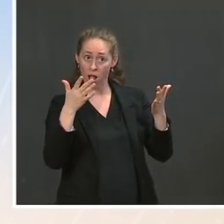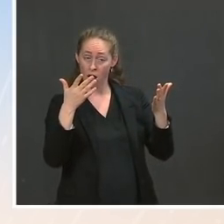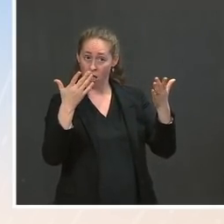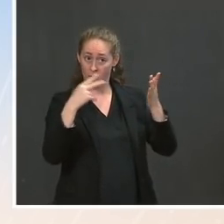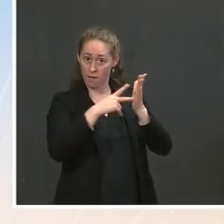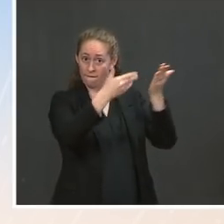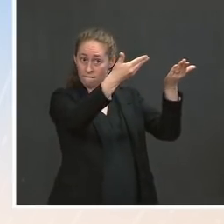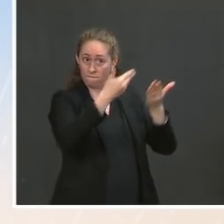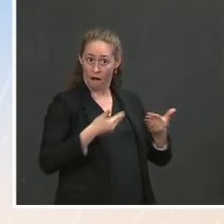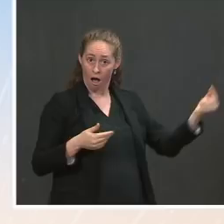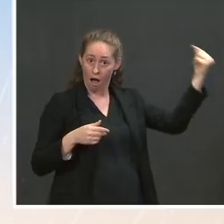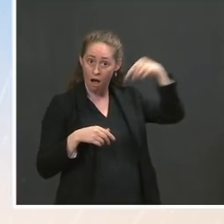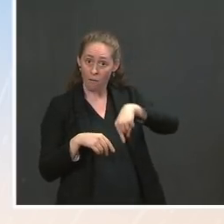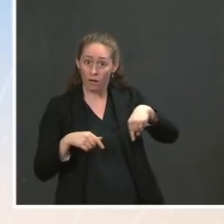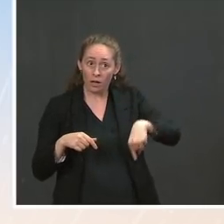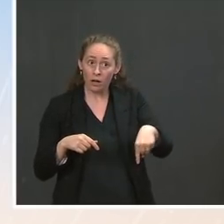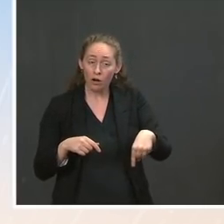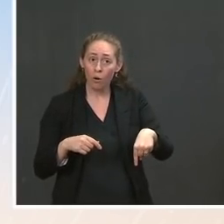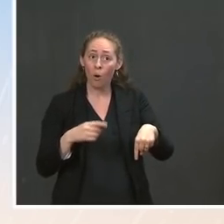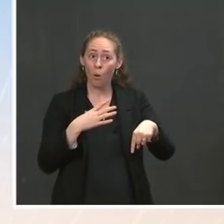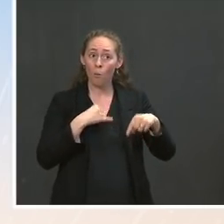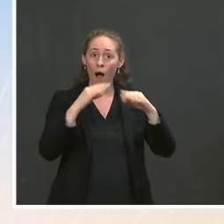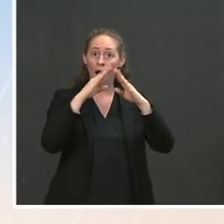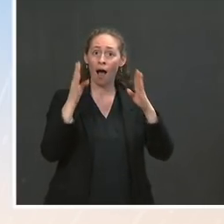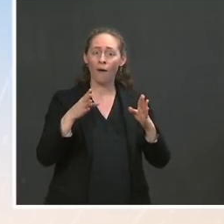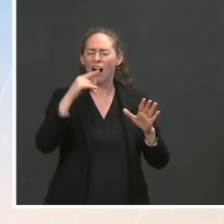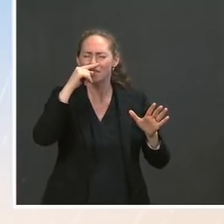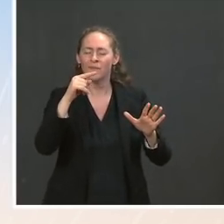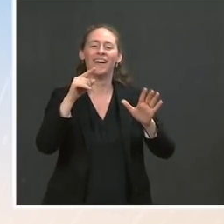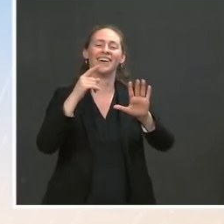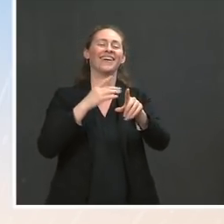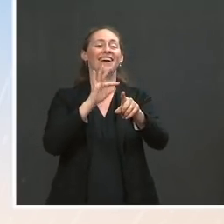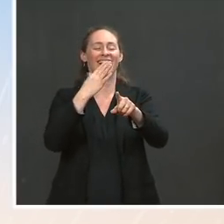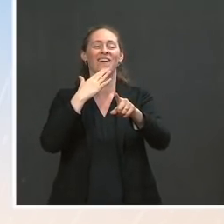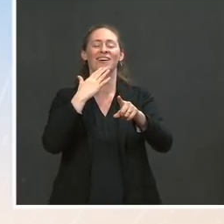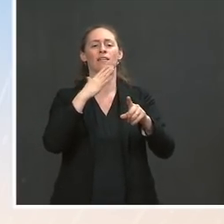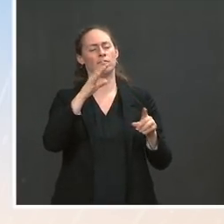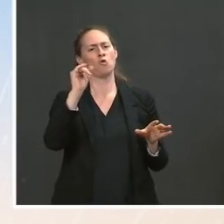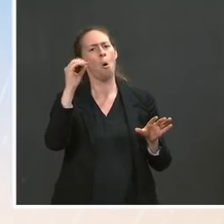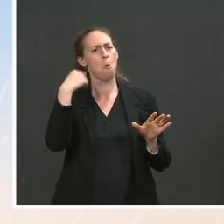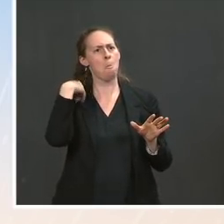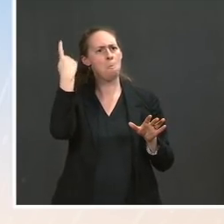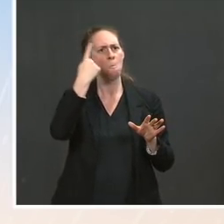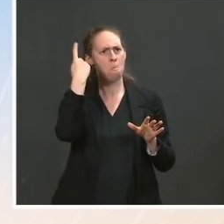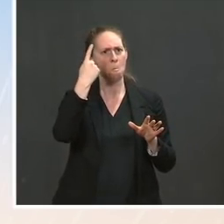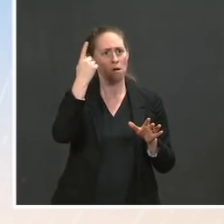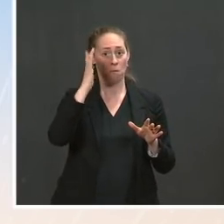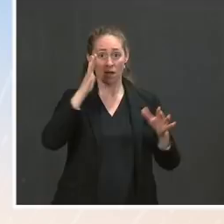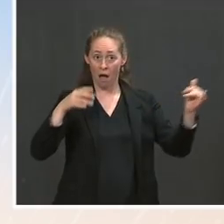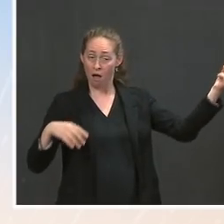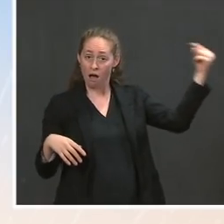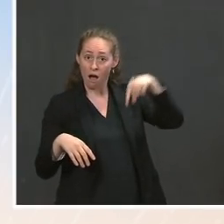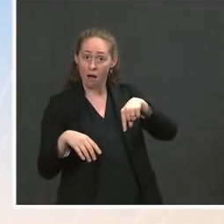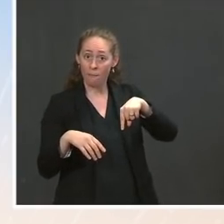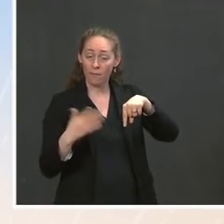Ms. Psaki: Thank you. The Press: Whether they would come to the White House and how many countries does he envision inviting?